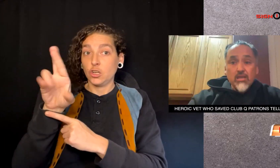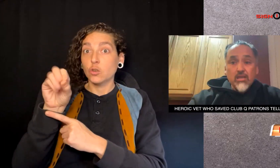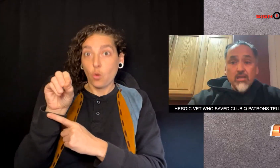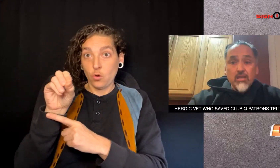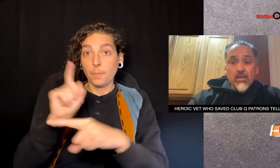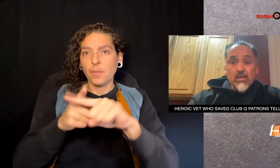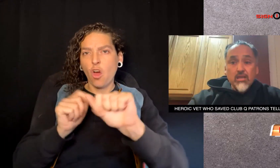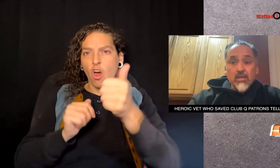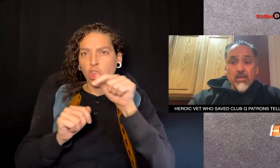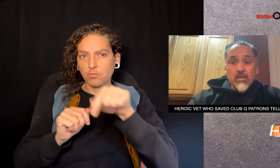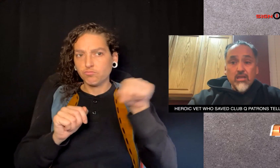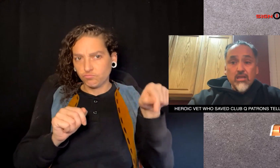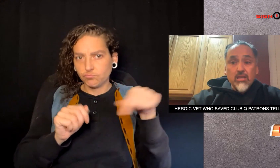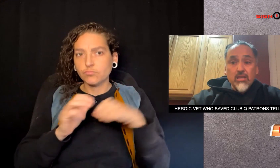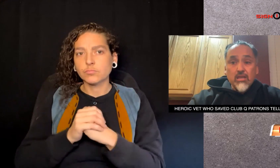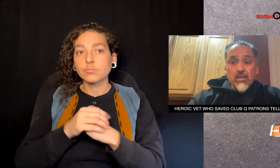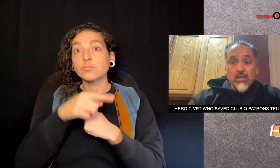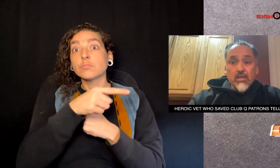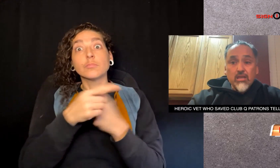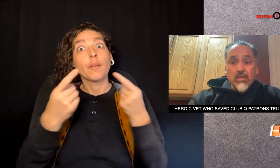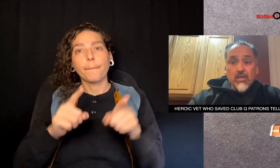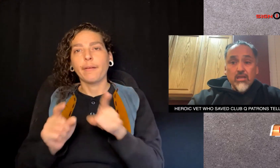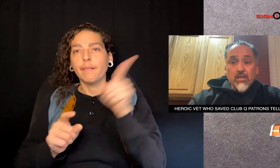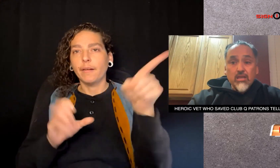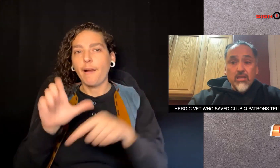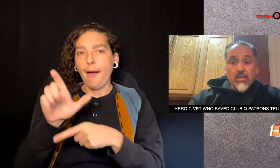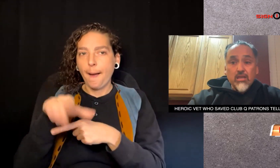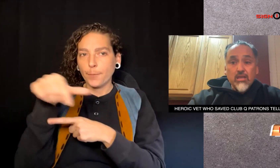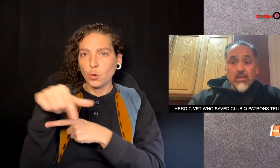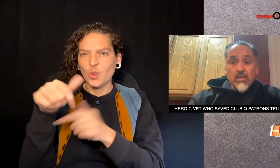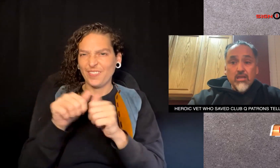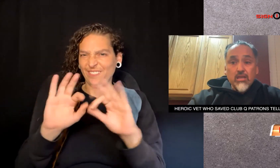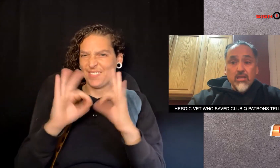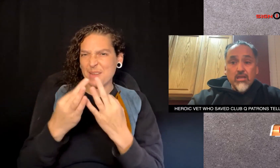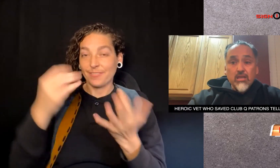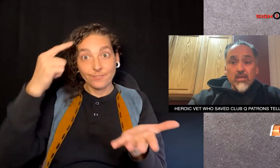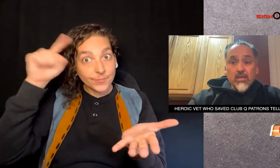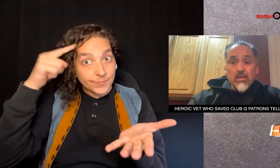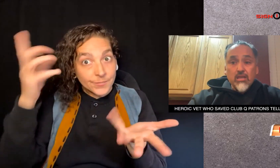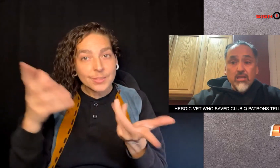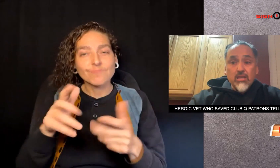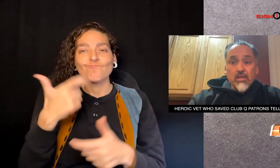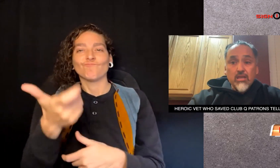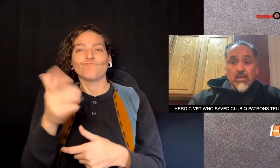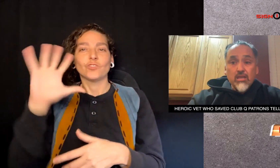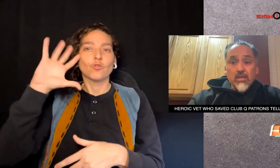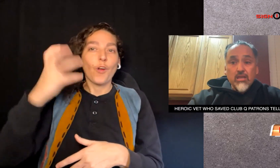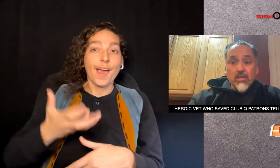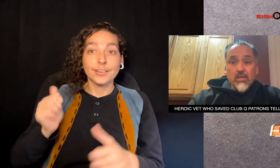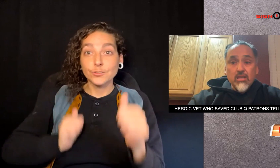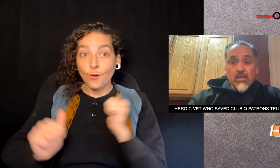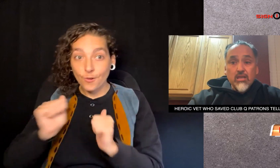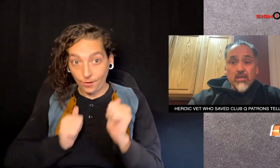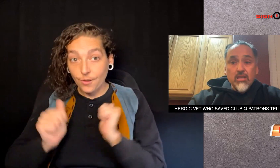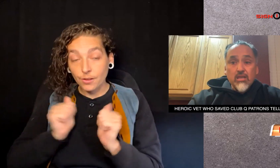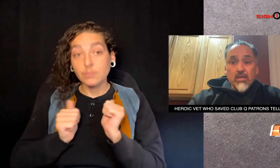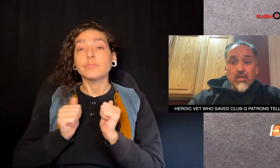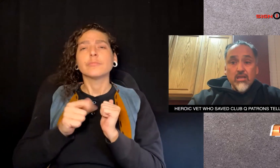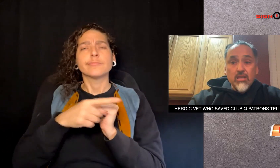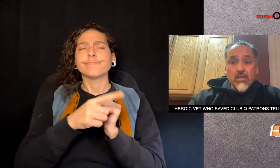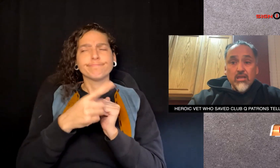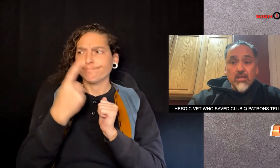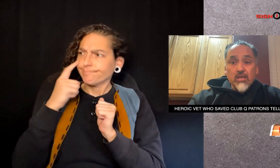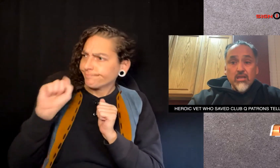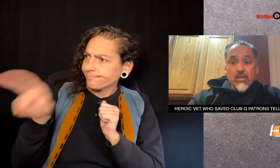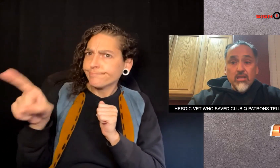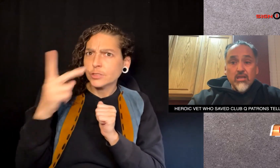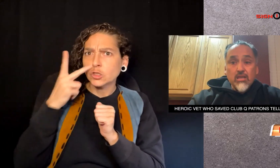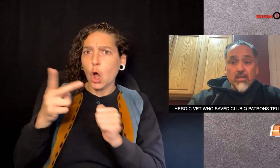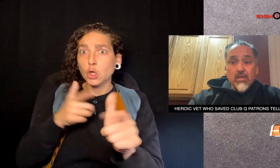and others Fierro was at Club Q with his family for a drag show he says he saw the shooter